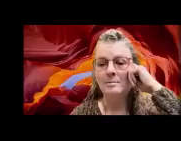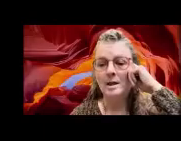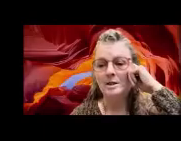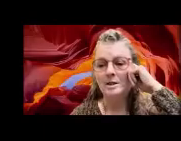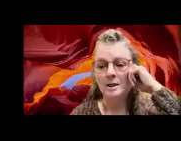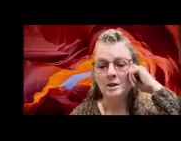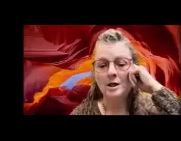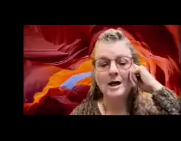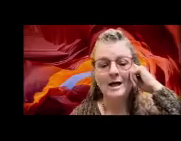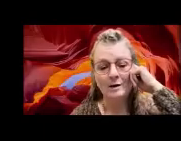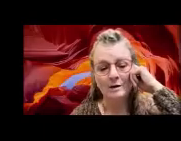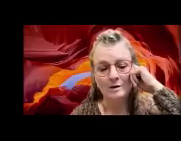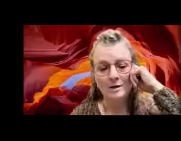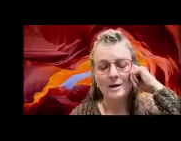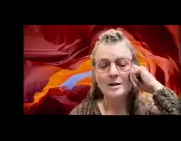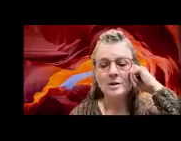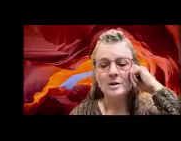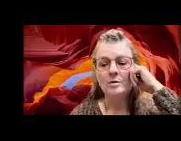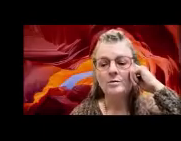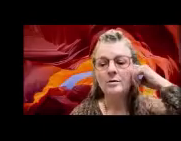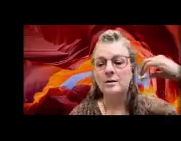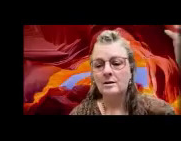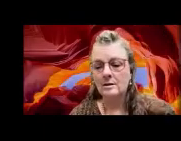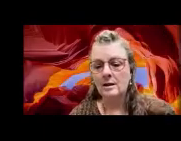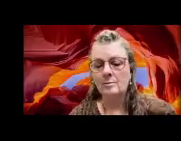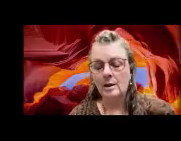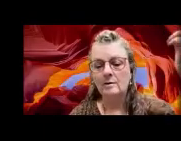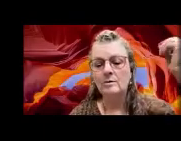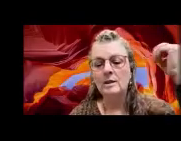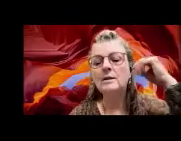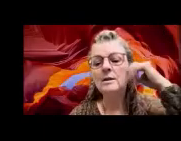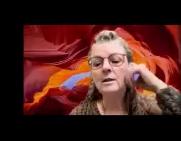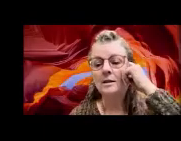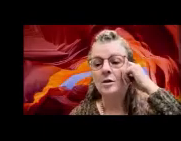much, much higher. So that's an impelling reason to catch it